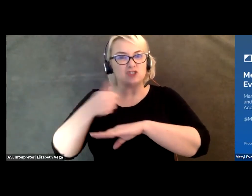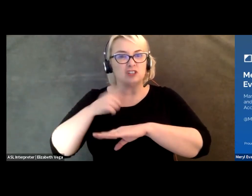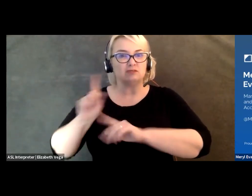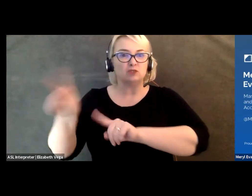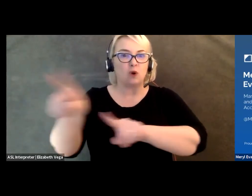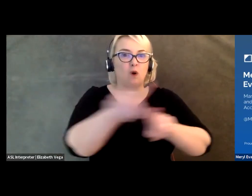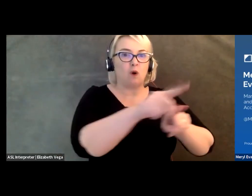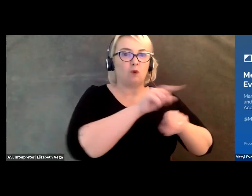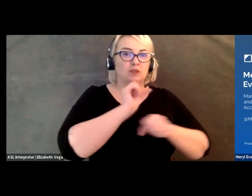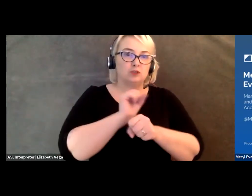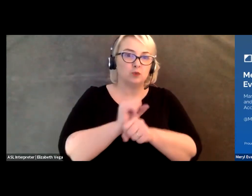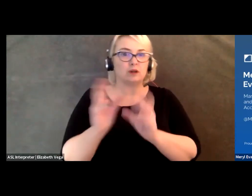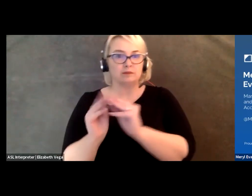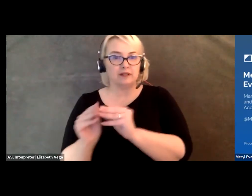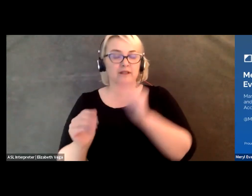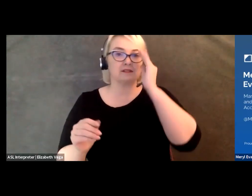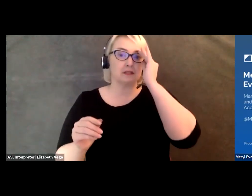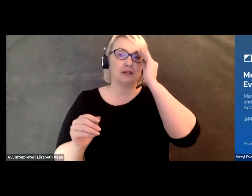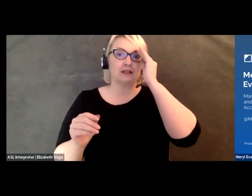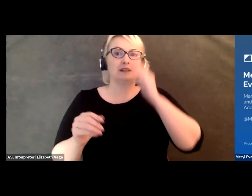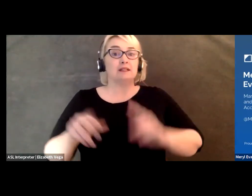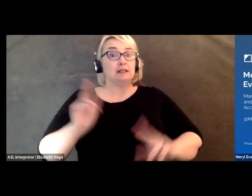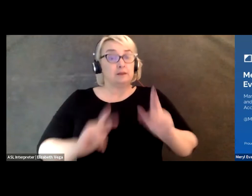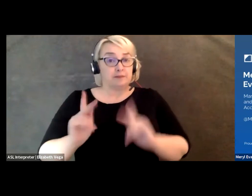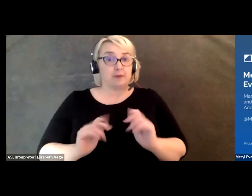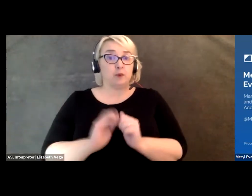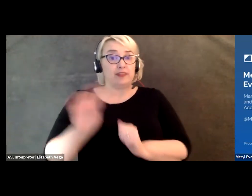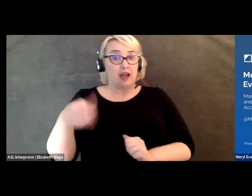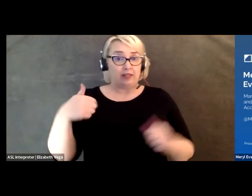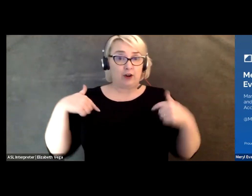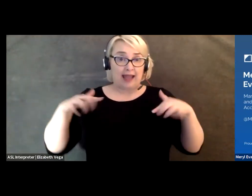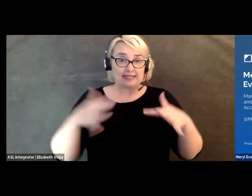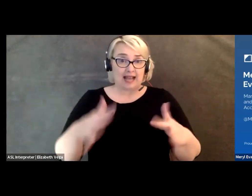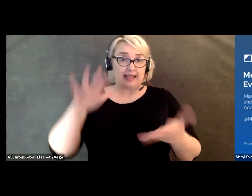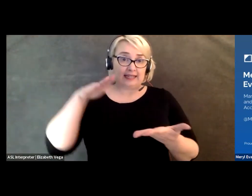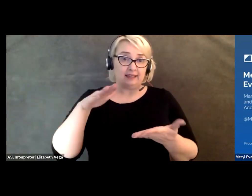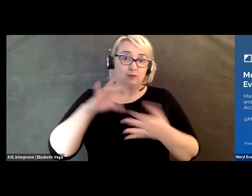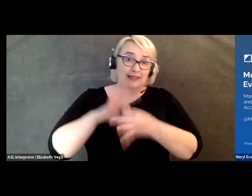People with disabilities feel less stressed working from home.